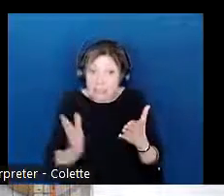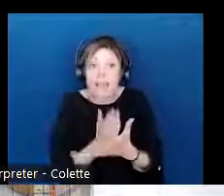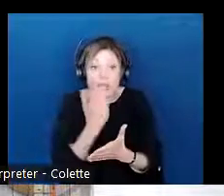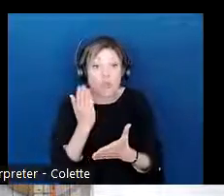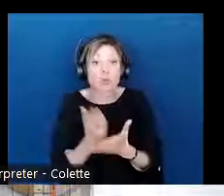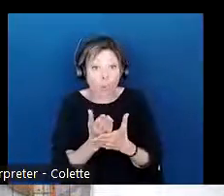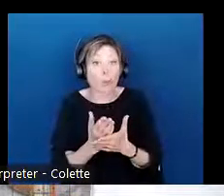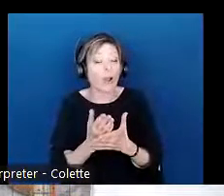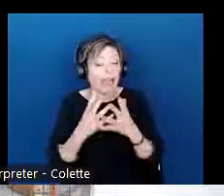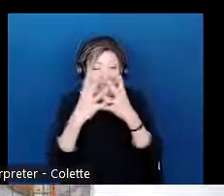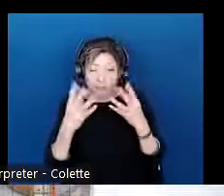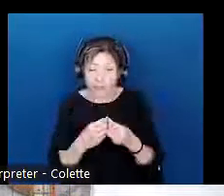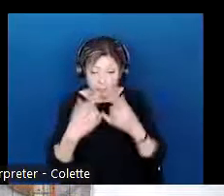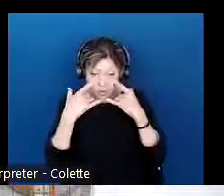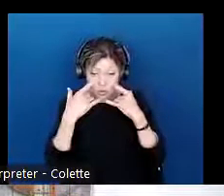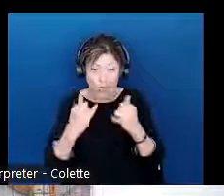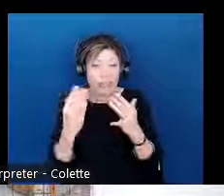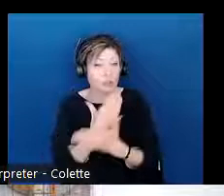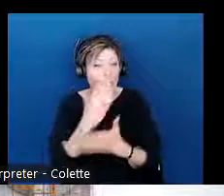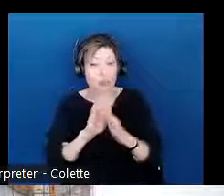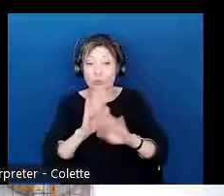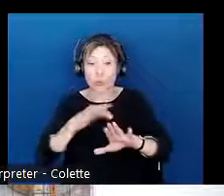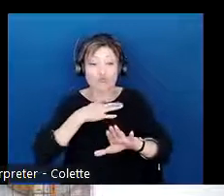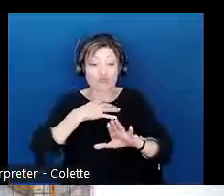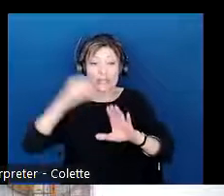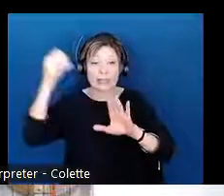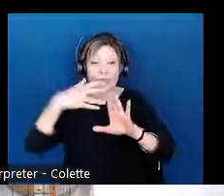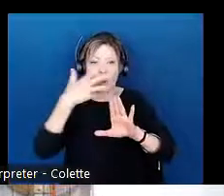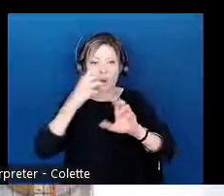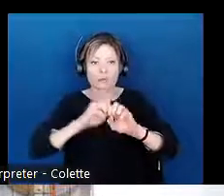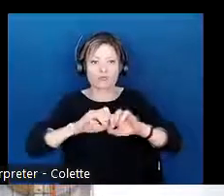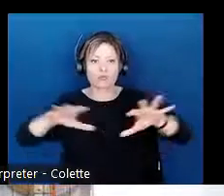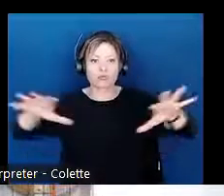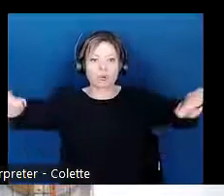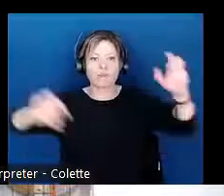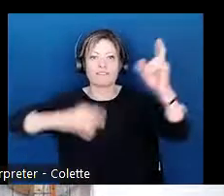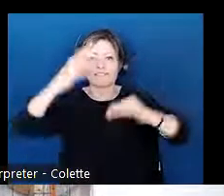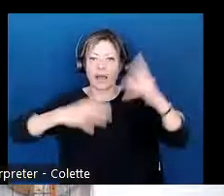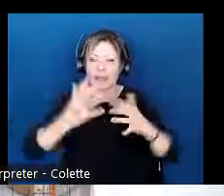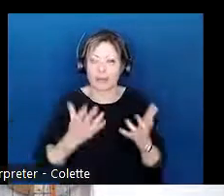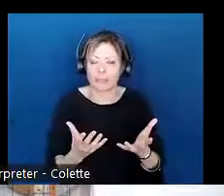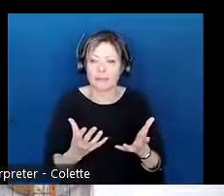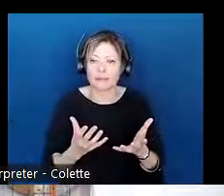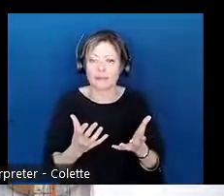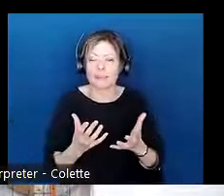it all for you know for that um because I think there's a different way uh if if the glass bends